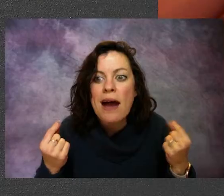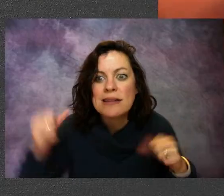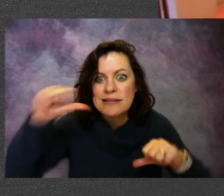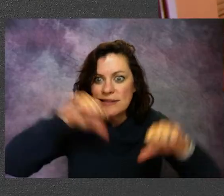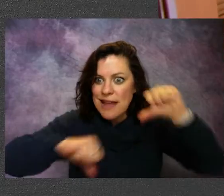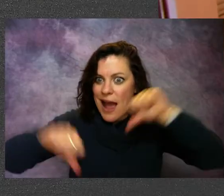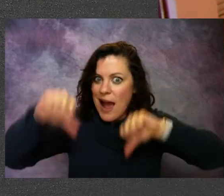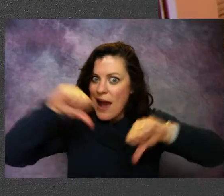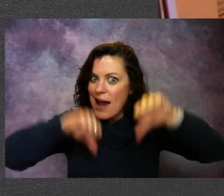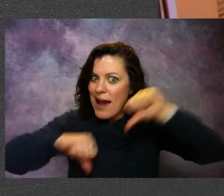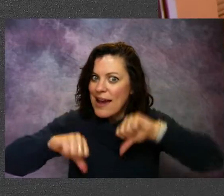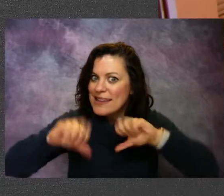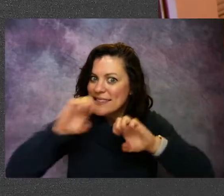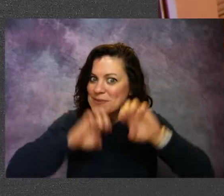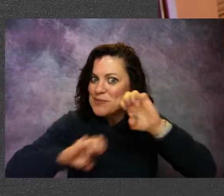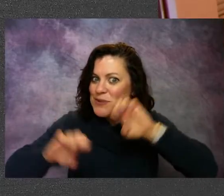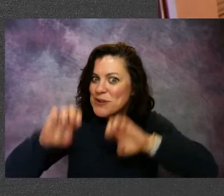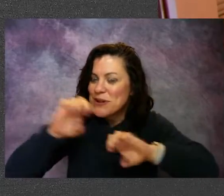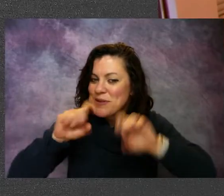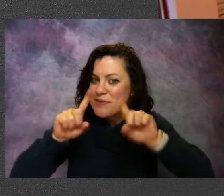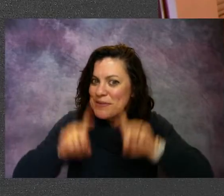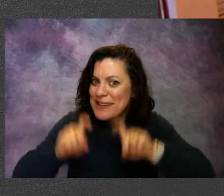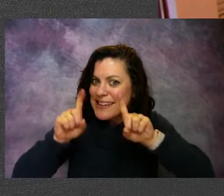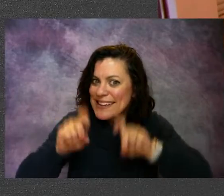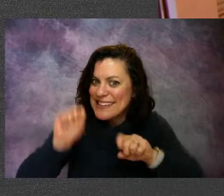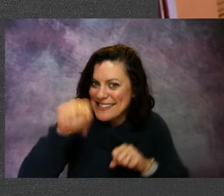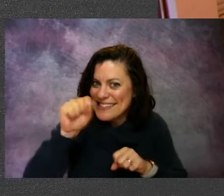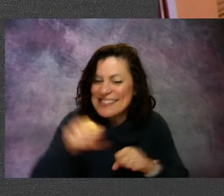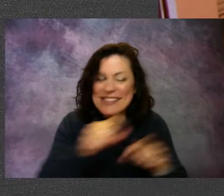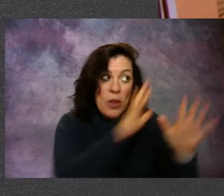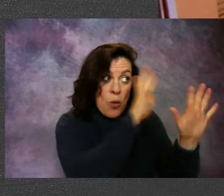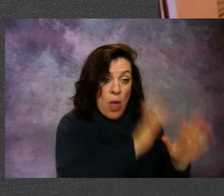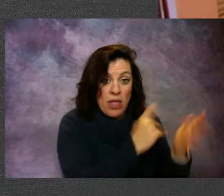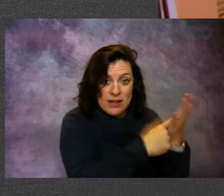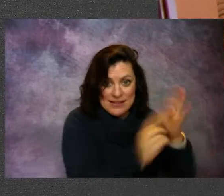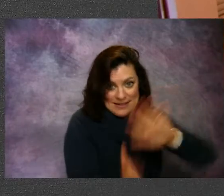Now, the science experiment is going to be also